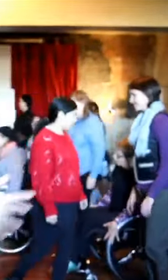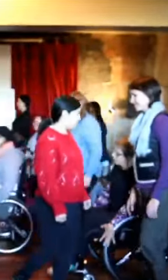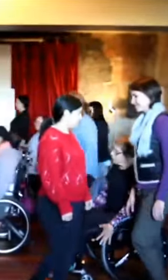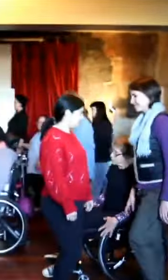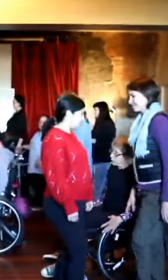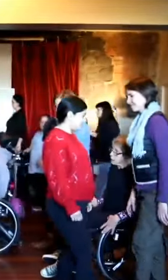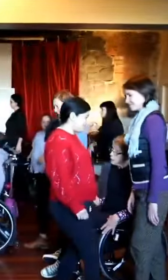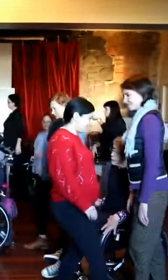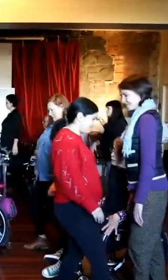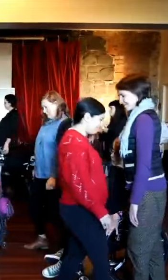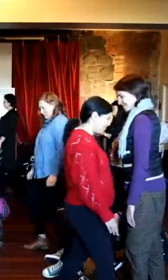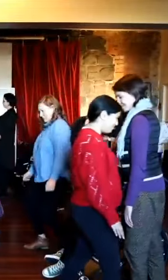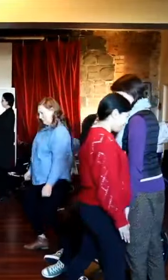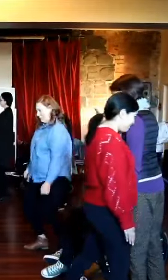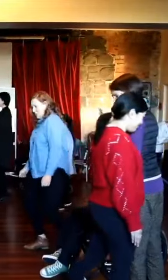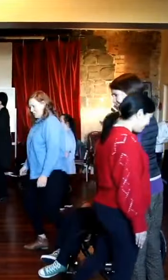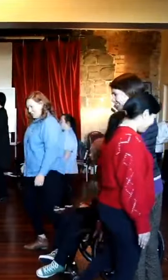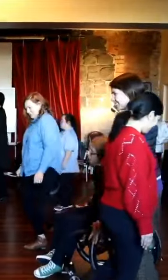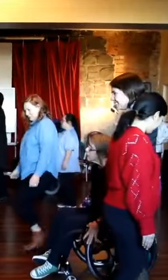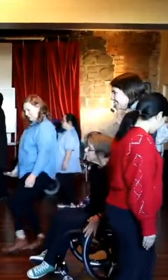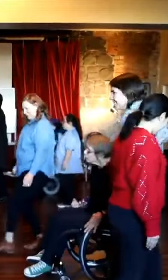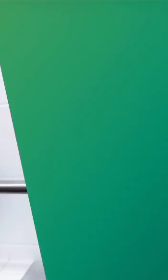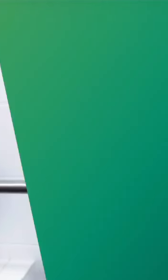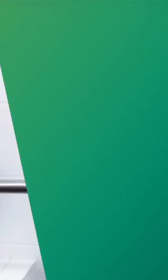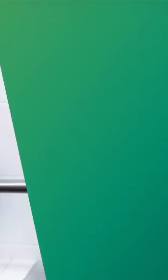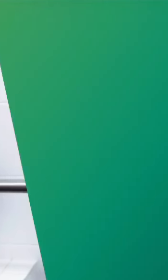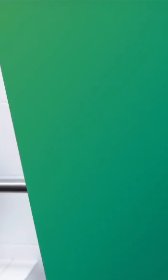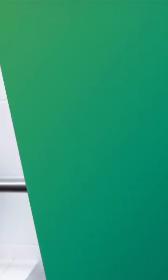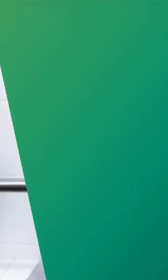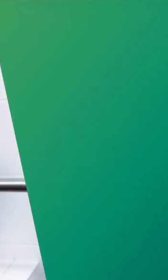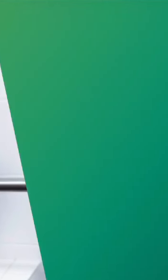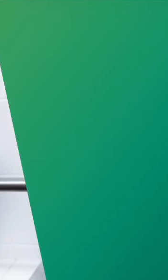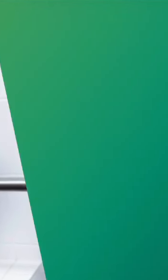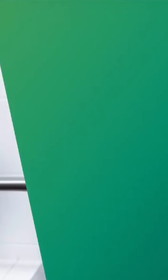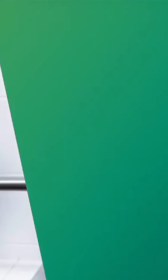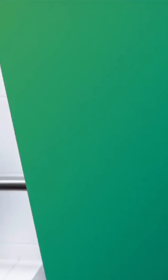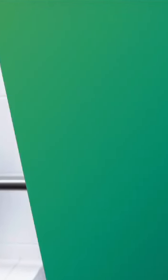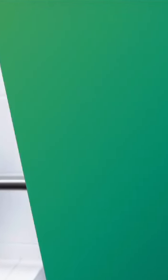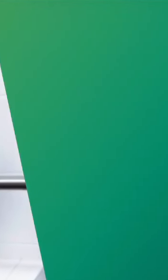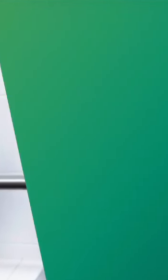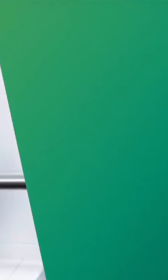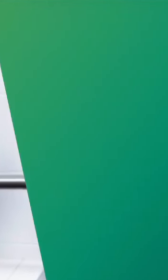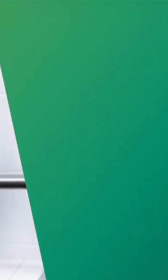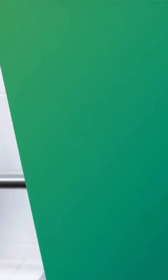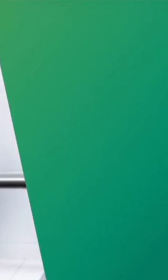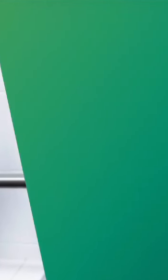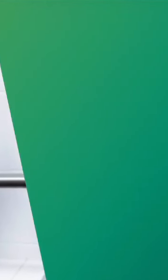She uses her work to share her knowledge that the lived experience of disability is a source of deep and abiding pride.